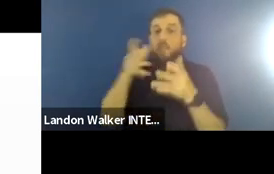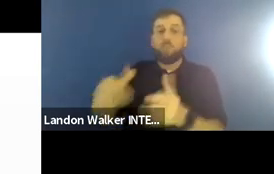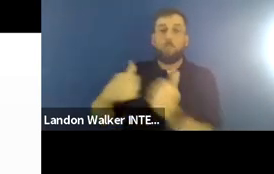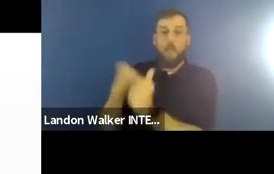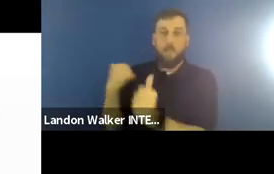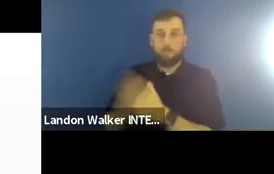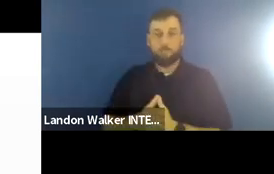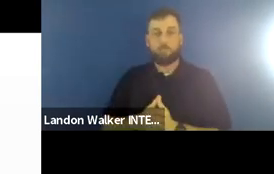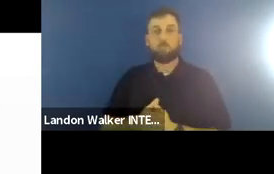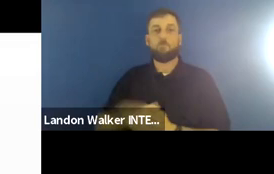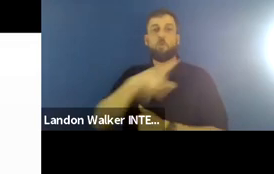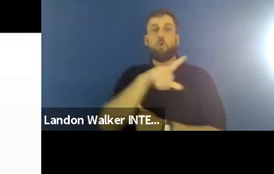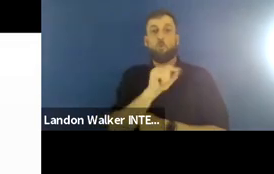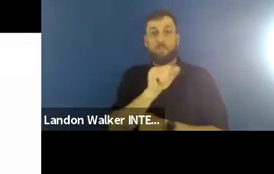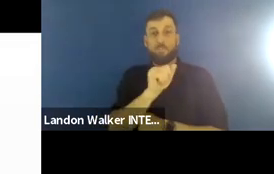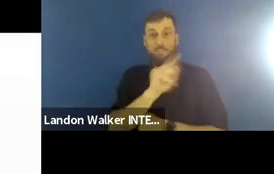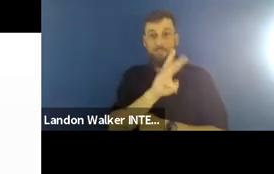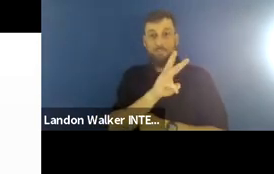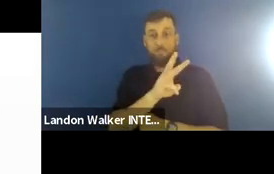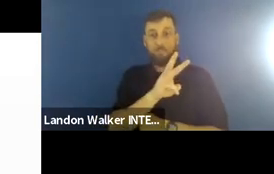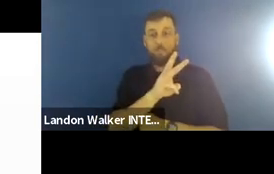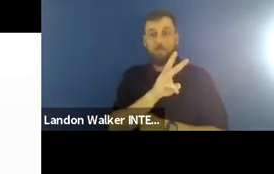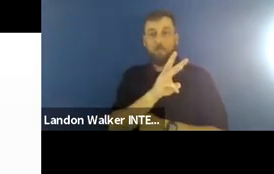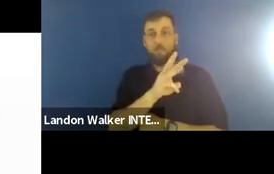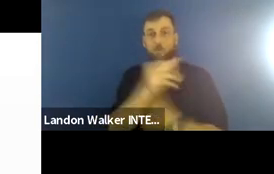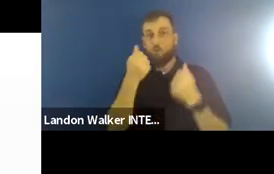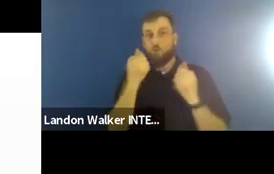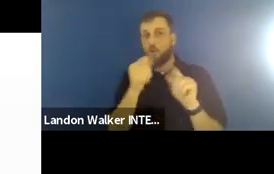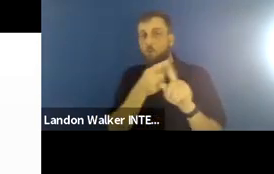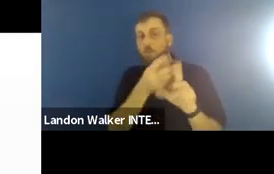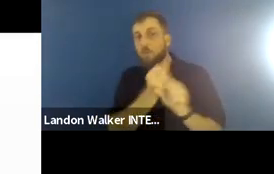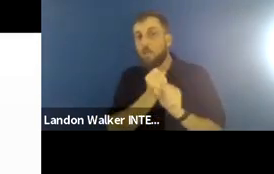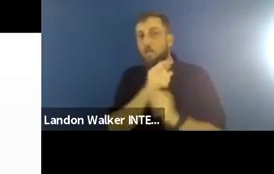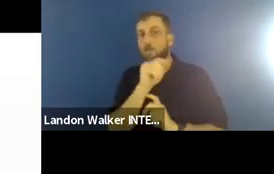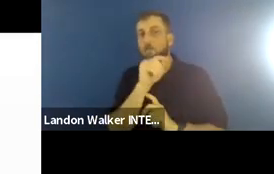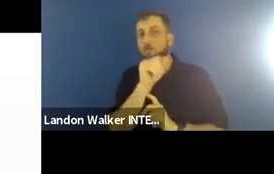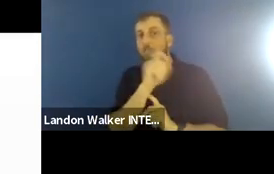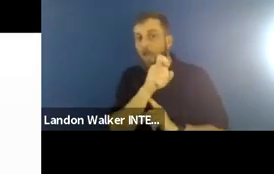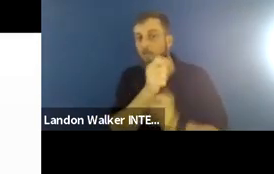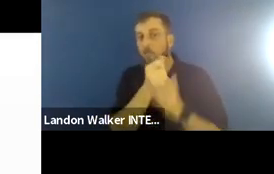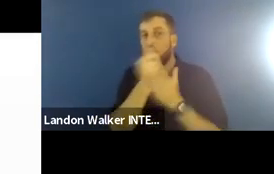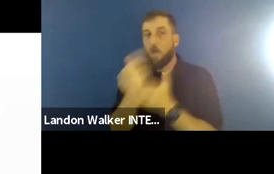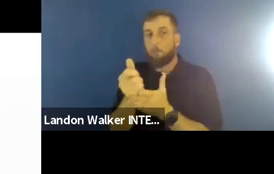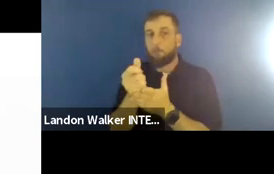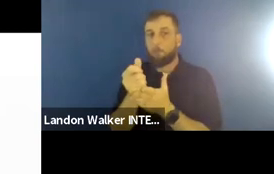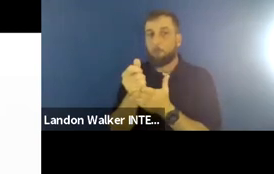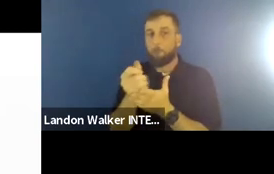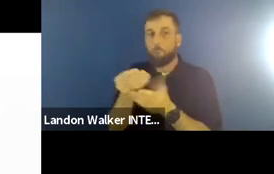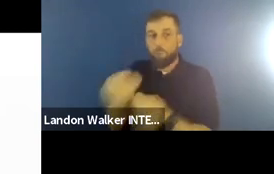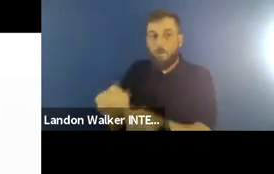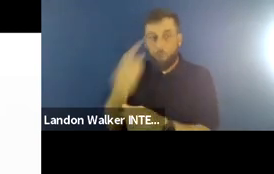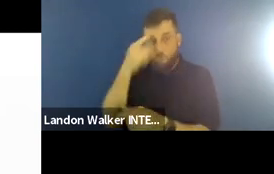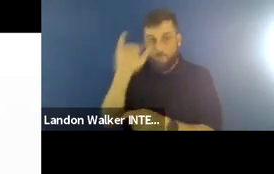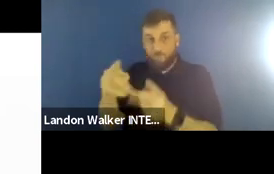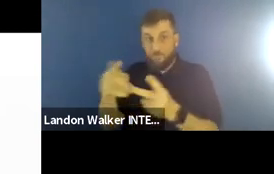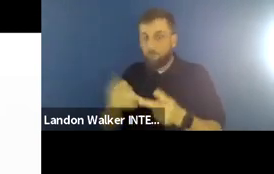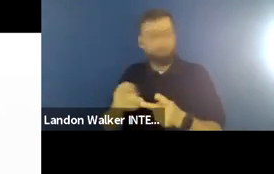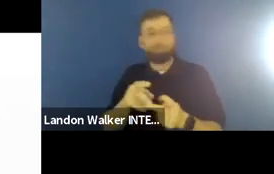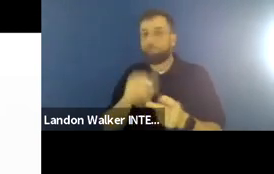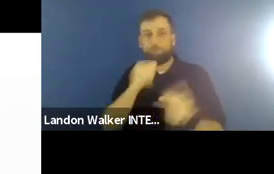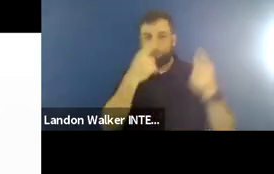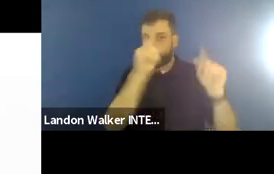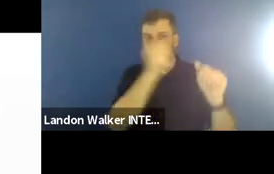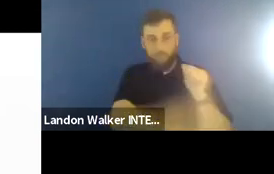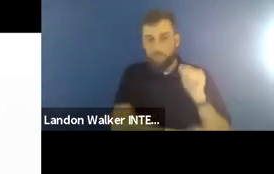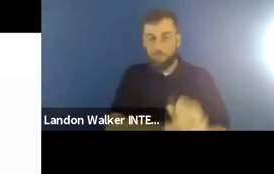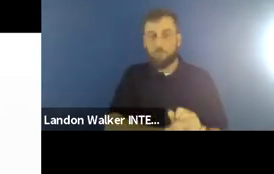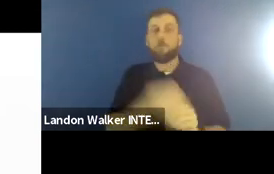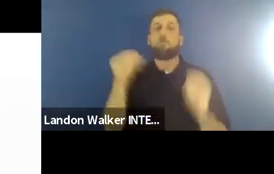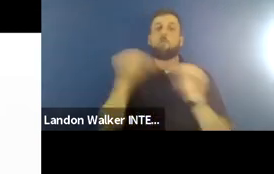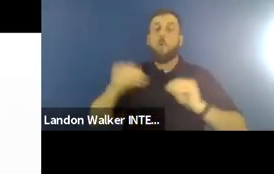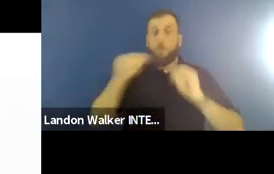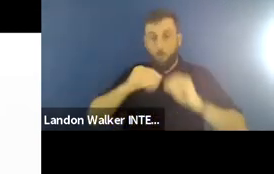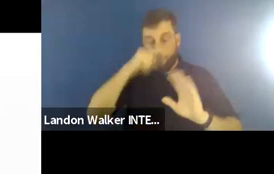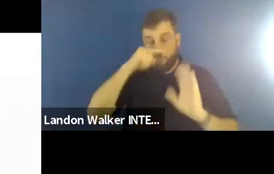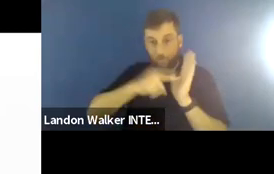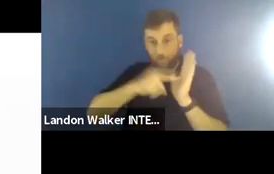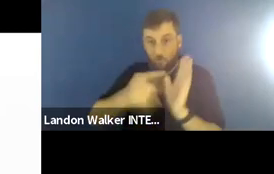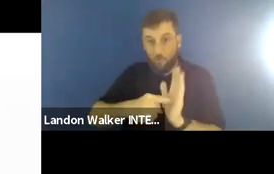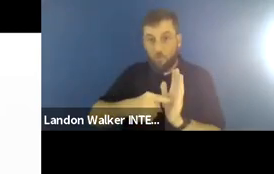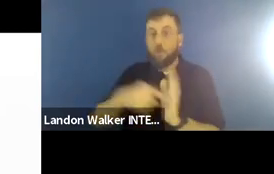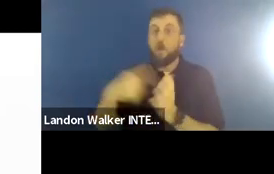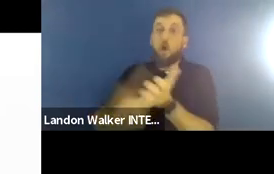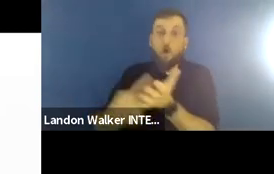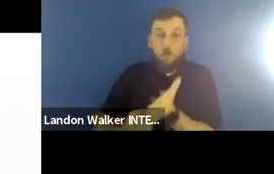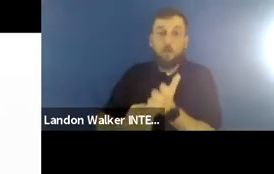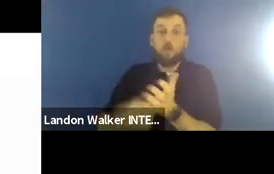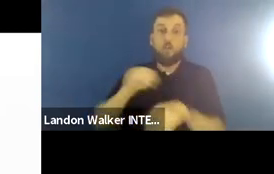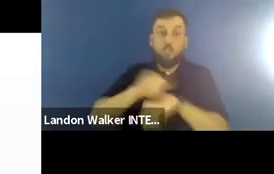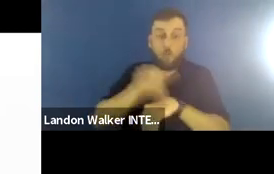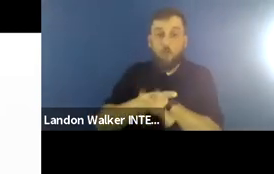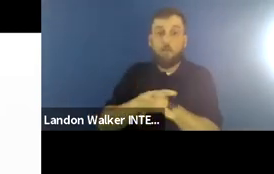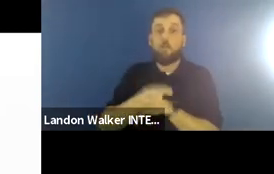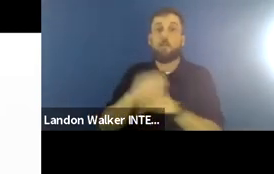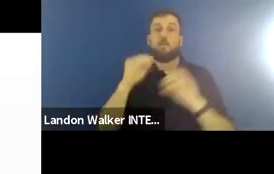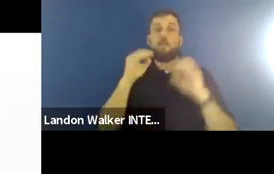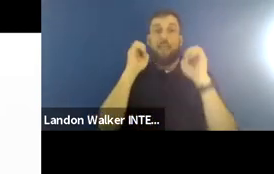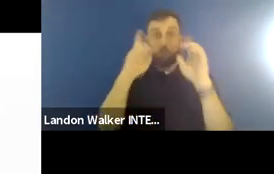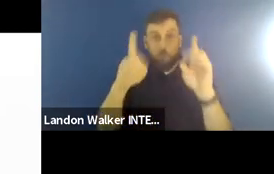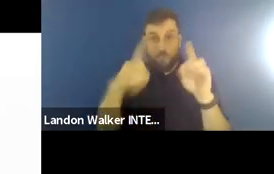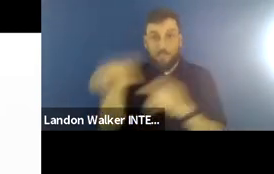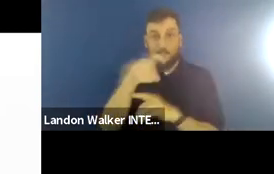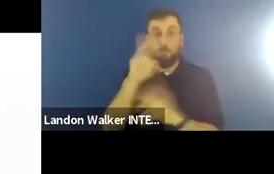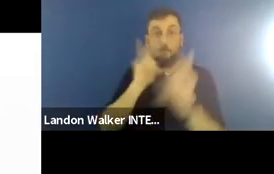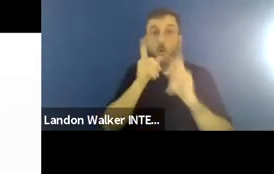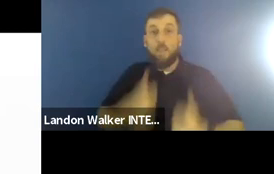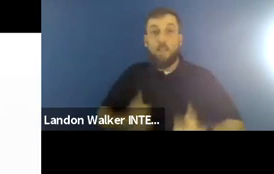And in 2016, they went and tried to solicit a parish tax to be able to fund this facility but it didn't pass so after extensive research and getting with consultants in 2017 to educate not only themselves but also to educate EastEnders fair's residents